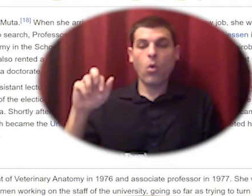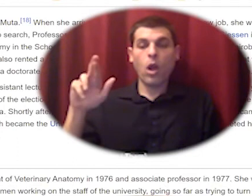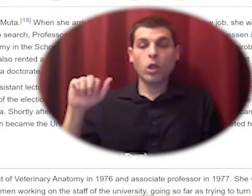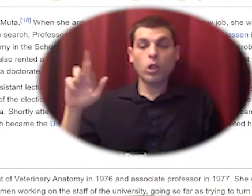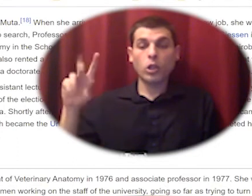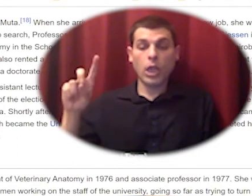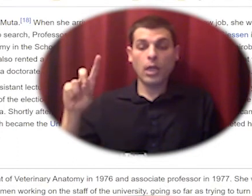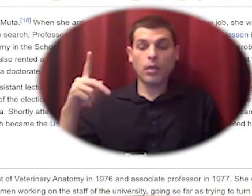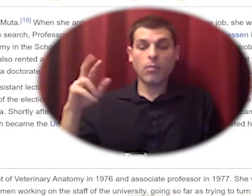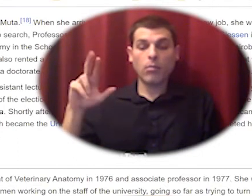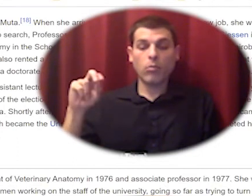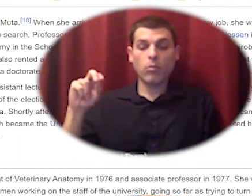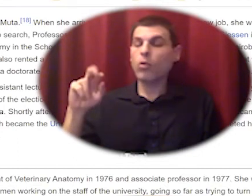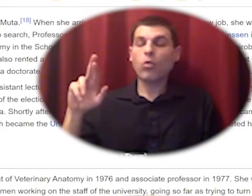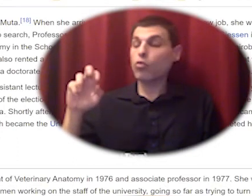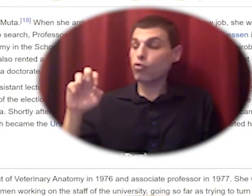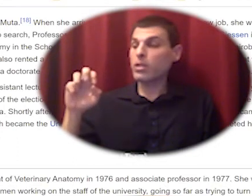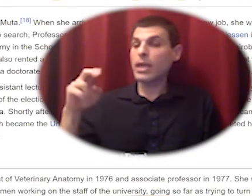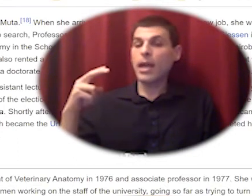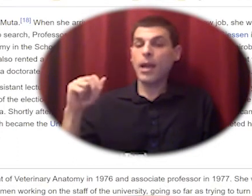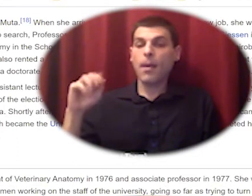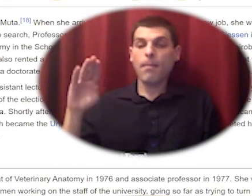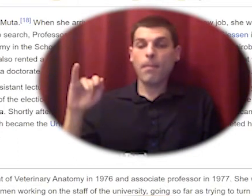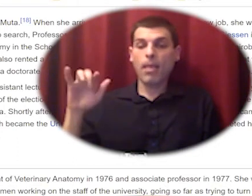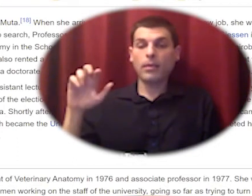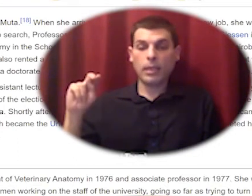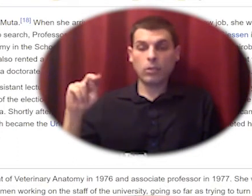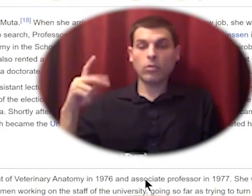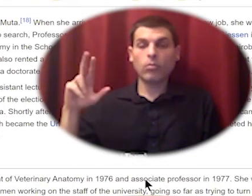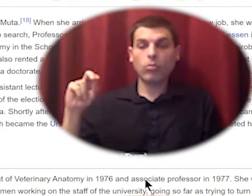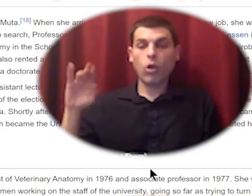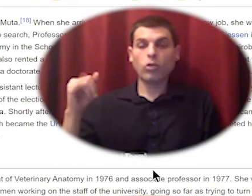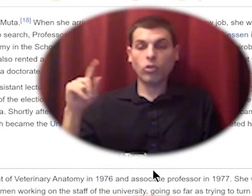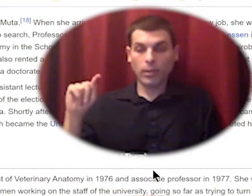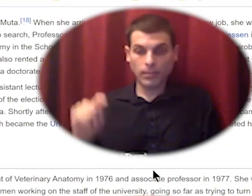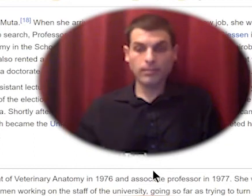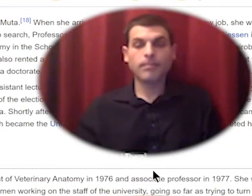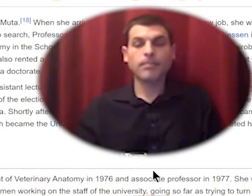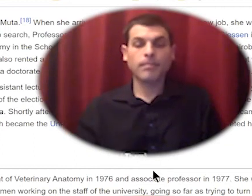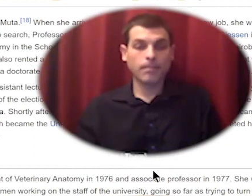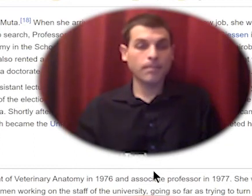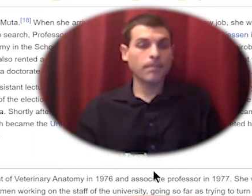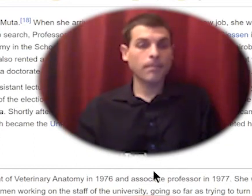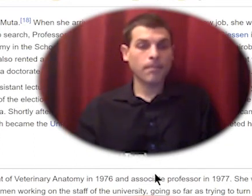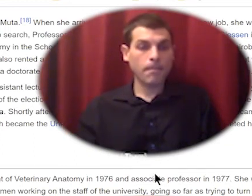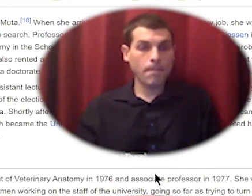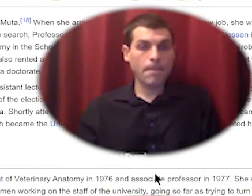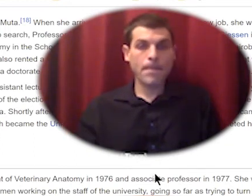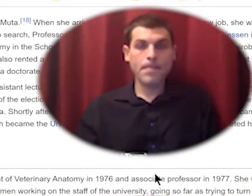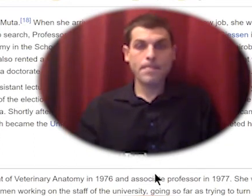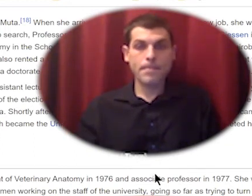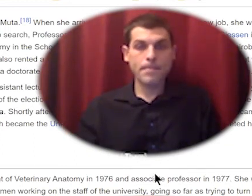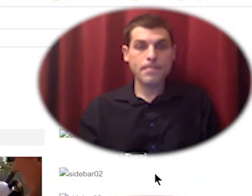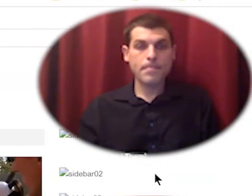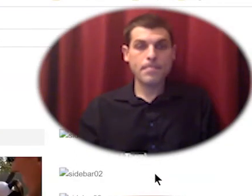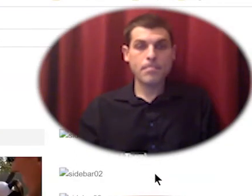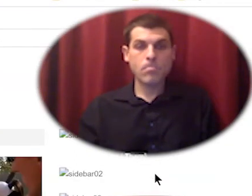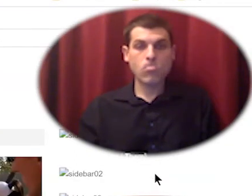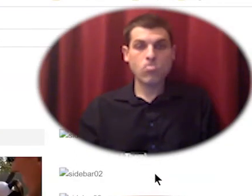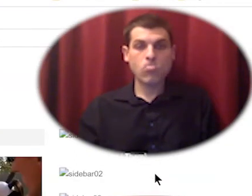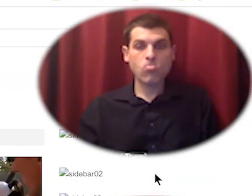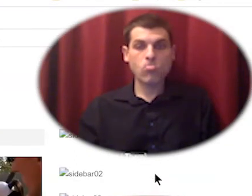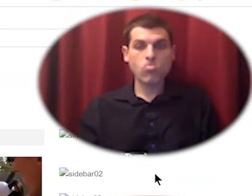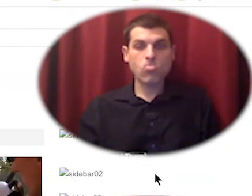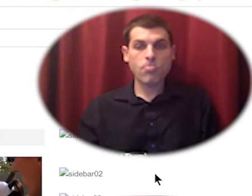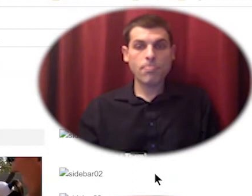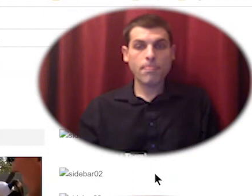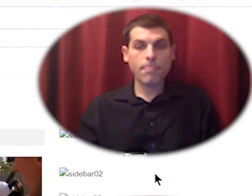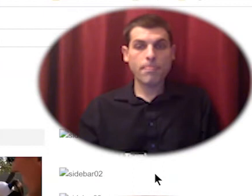and um maybe this is the right website for it let's see unpause there we go